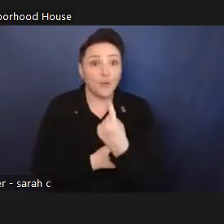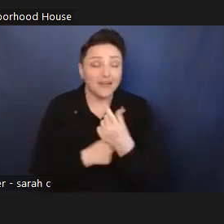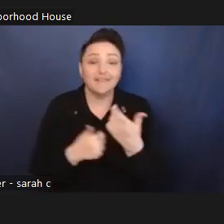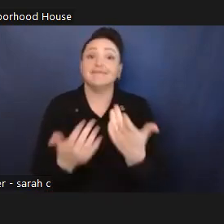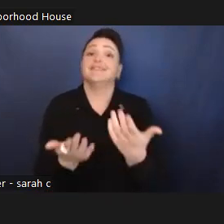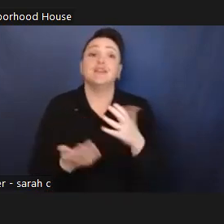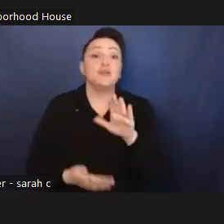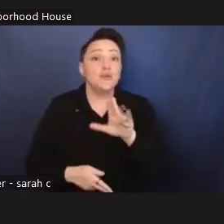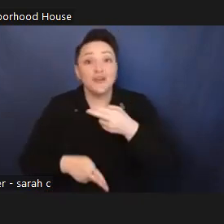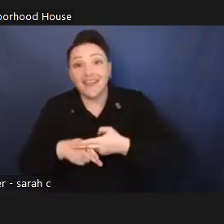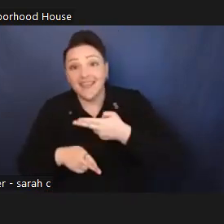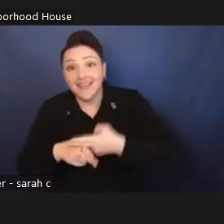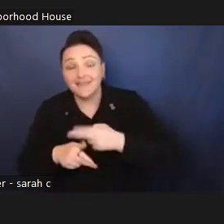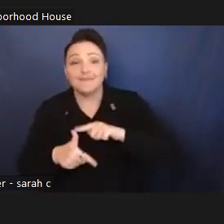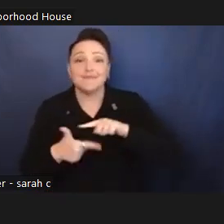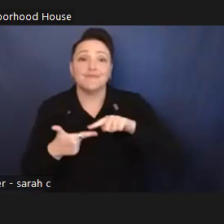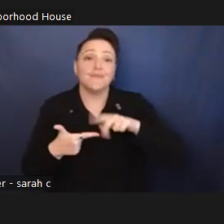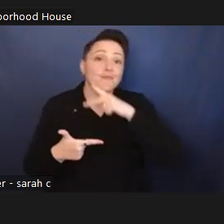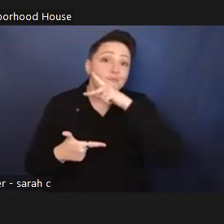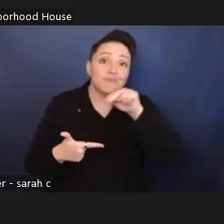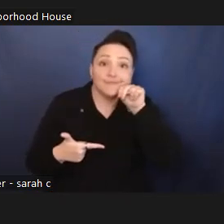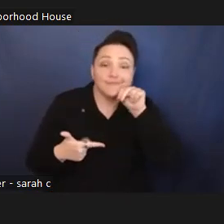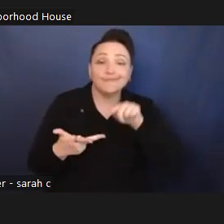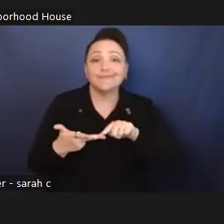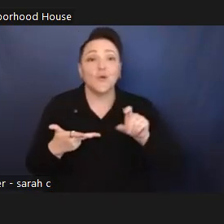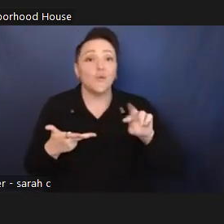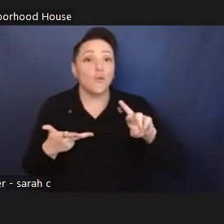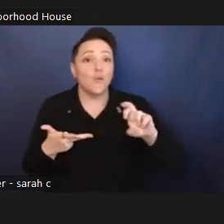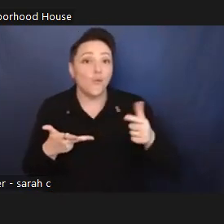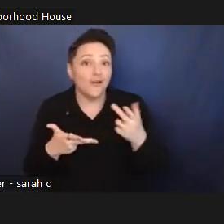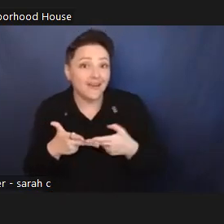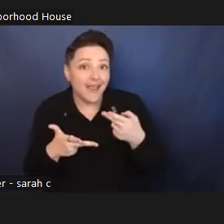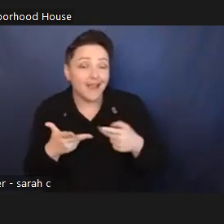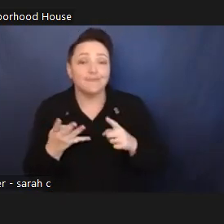pronouns, organizations, your role. So if you can take a moment to do that I would really